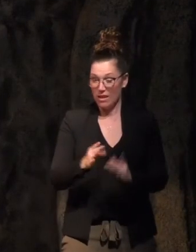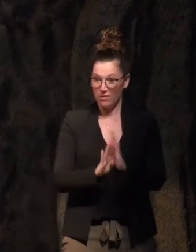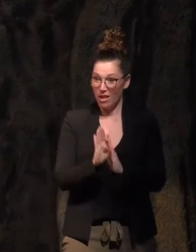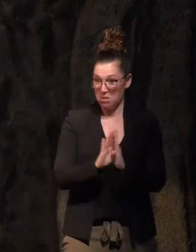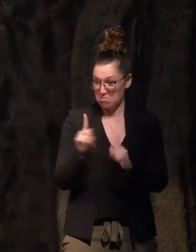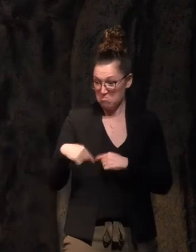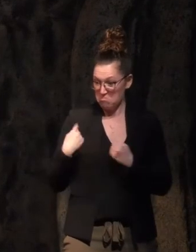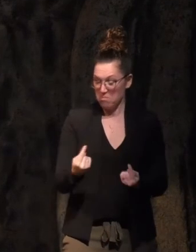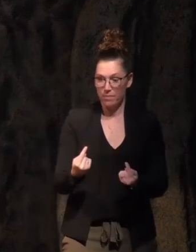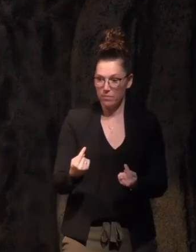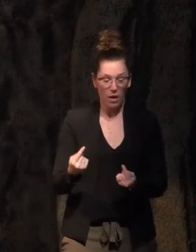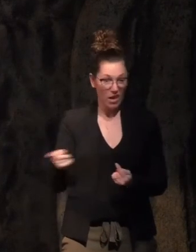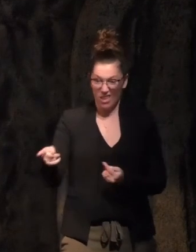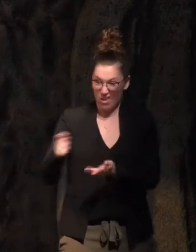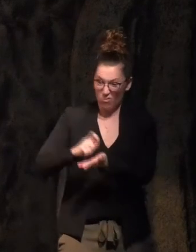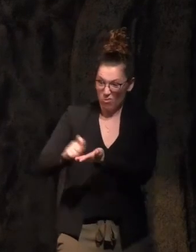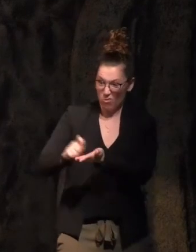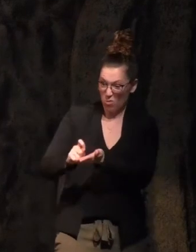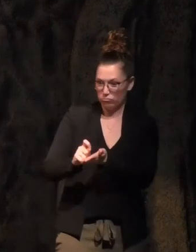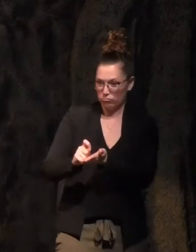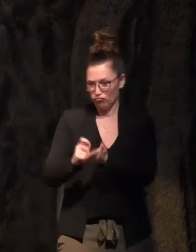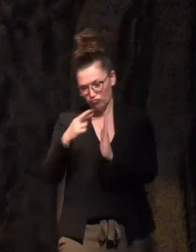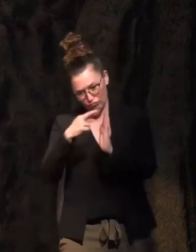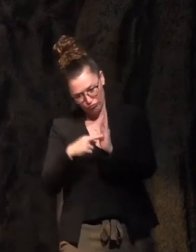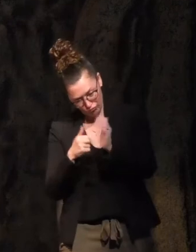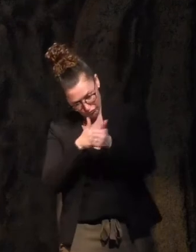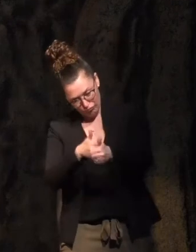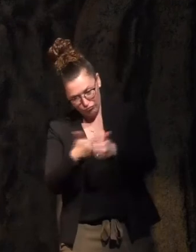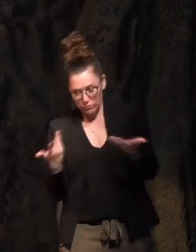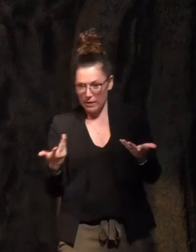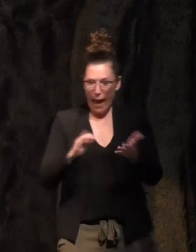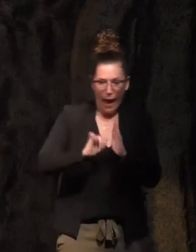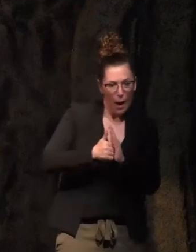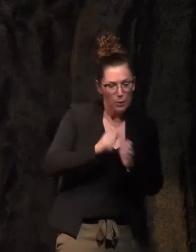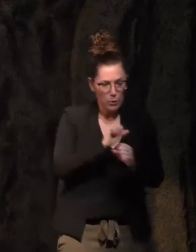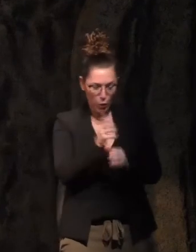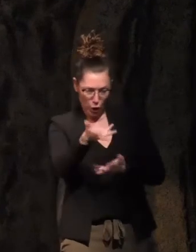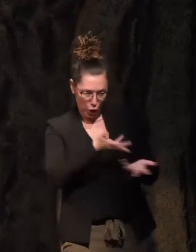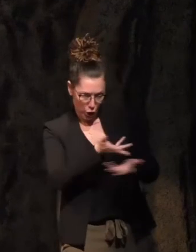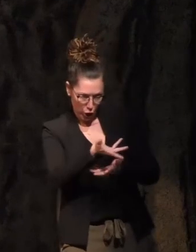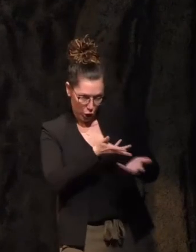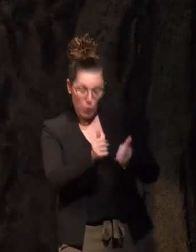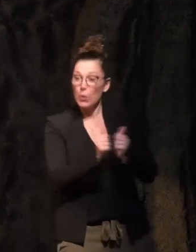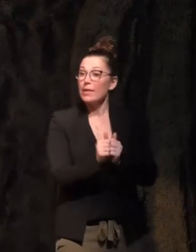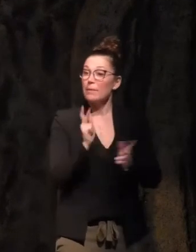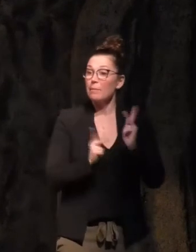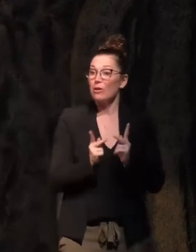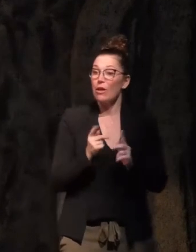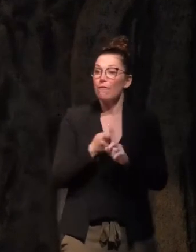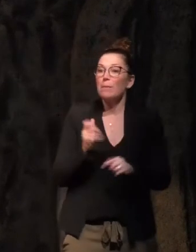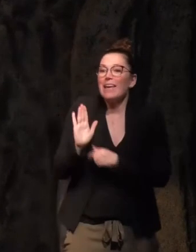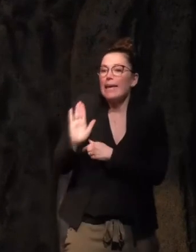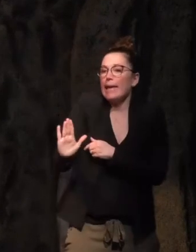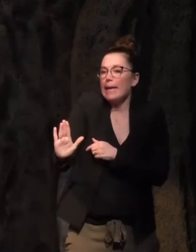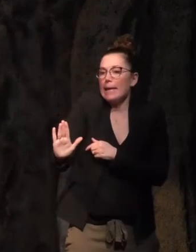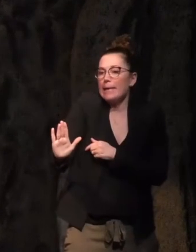They wrote a guide I'd imagine, based on how they work with people in Kevin's ancestral community. It's how good policy is made.